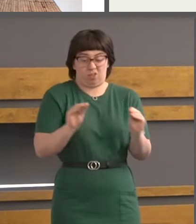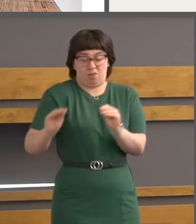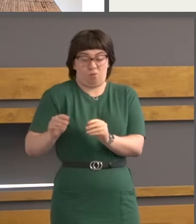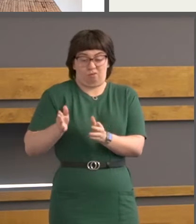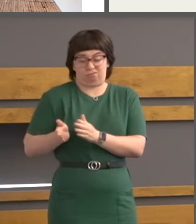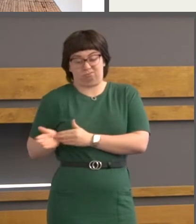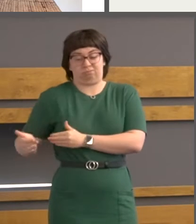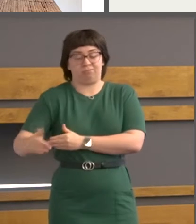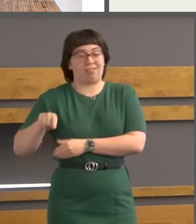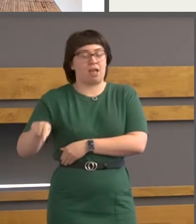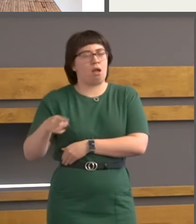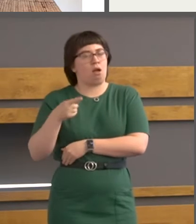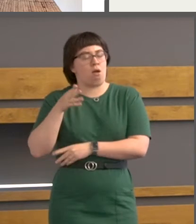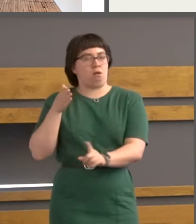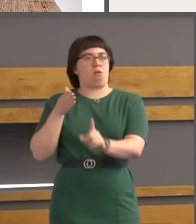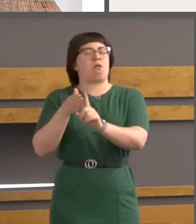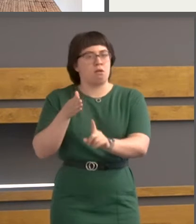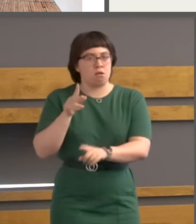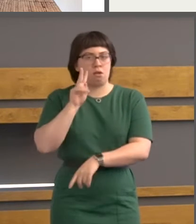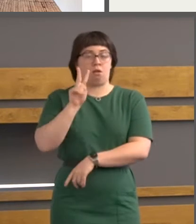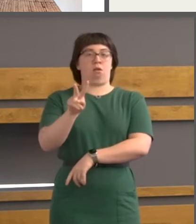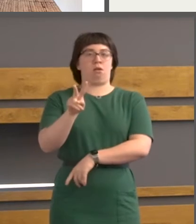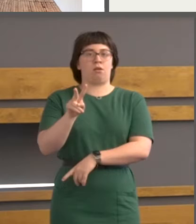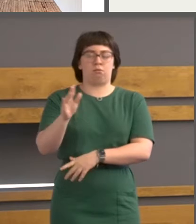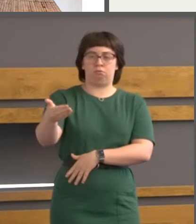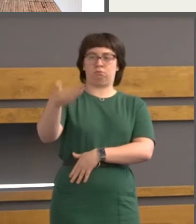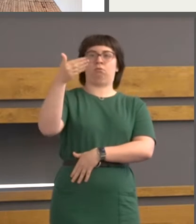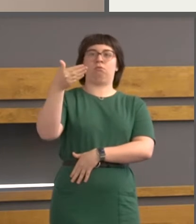And then there it was, this sign that was quite apparent.